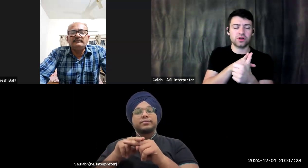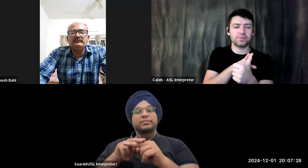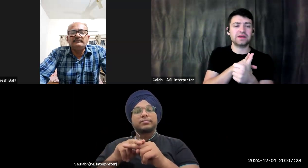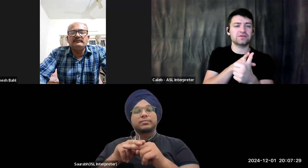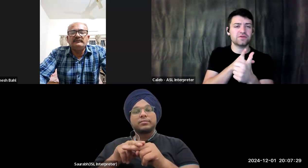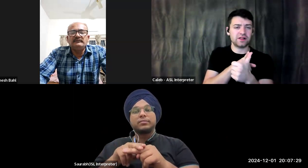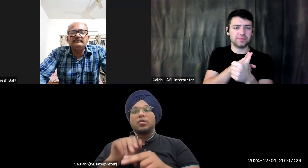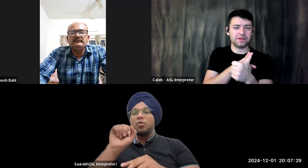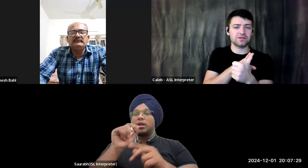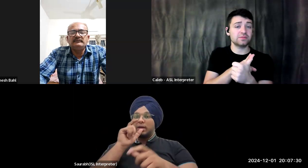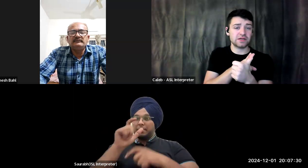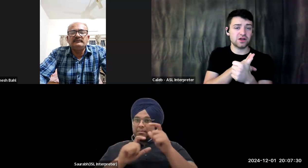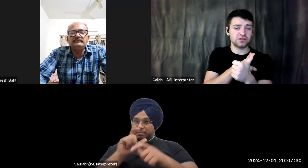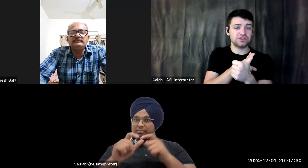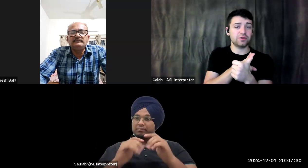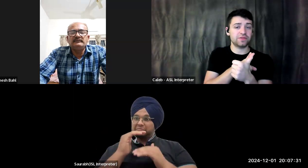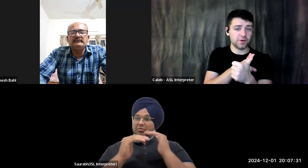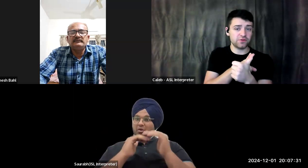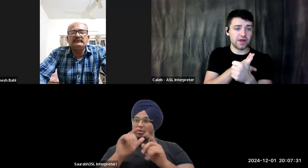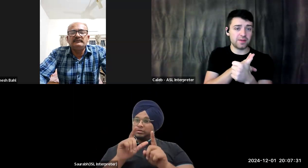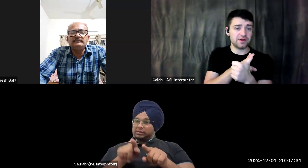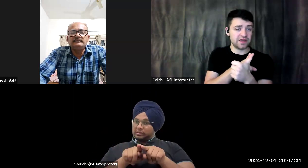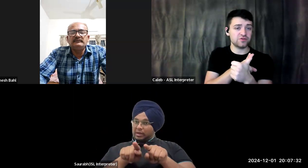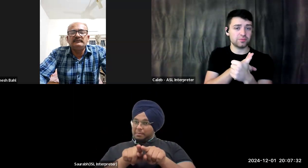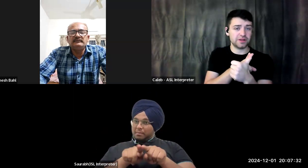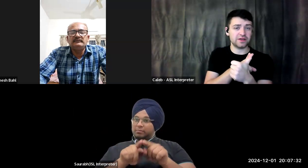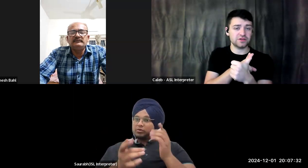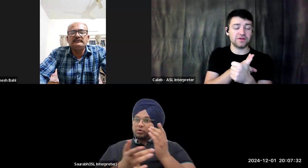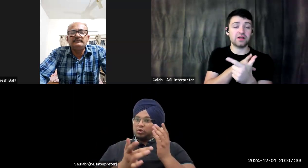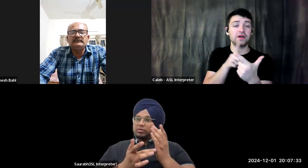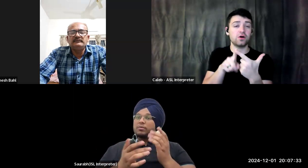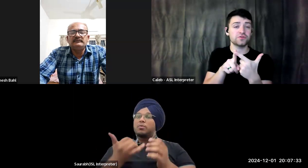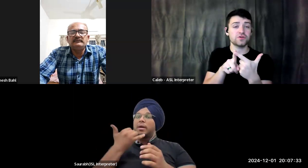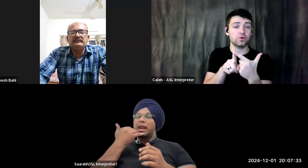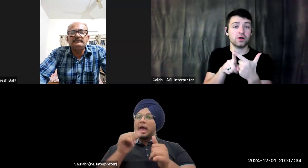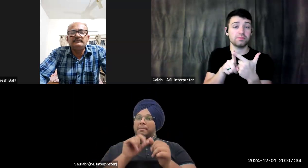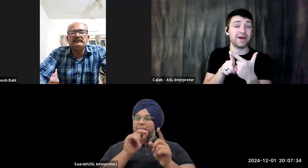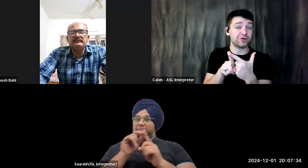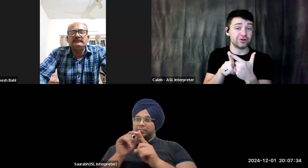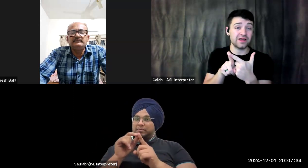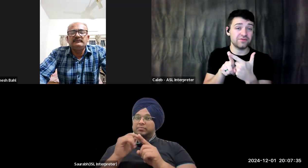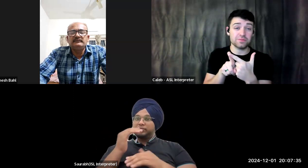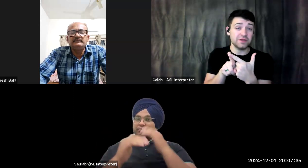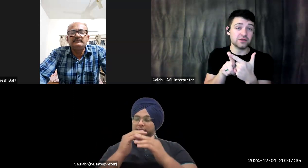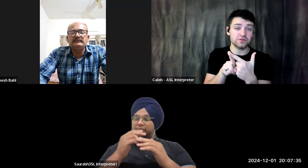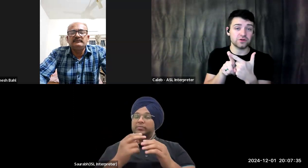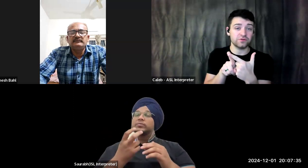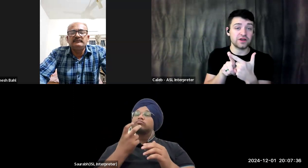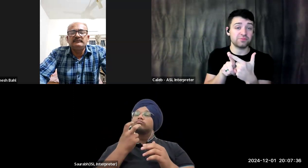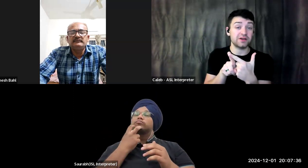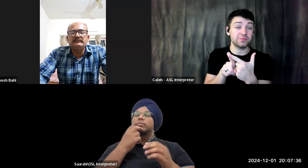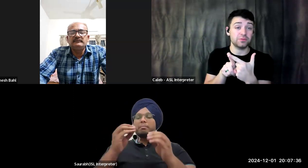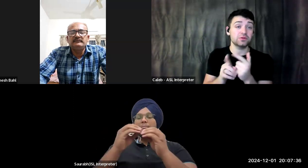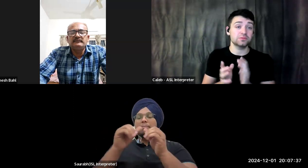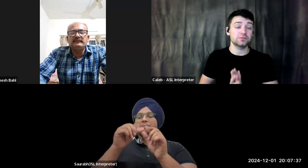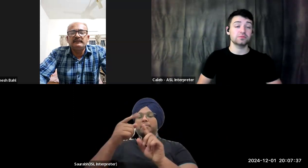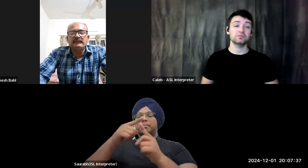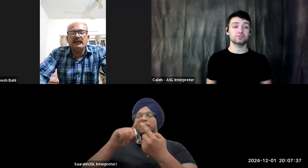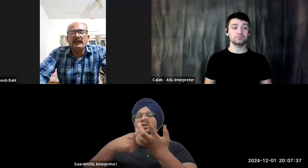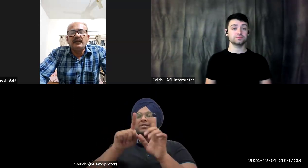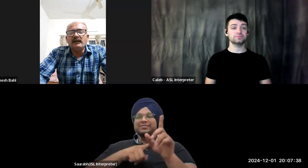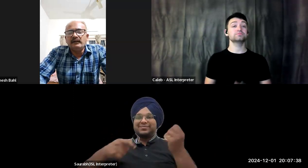your company is developing the same technology with the smartphone app. And if that's your plan to develop and also battery life is a big concern for deafblind people.